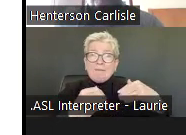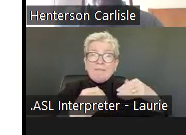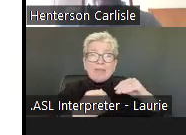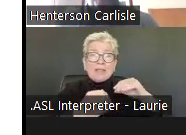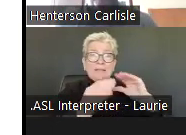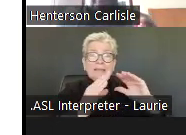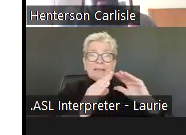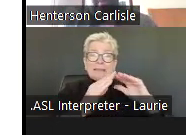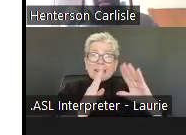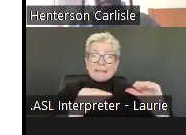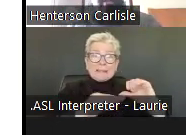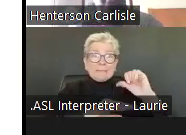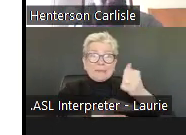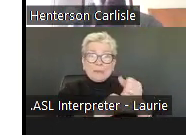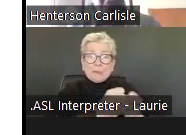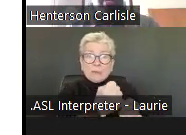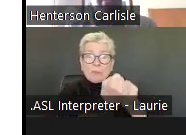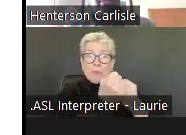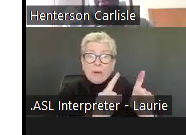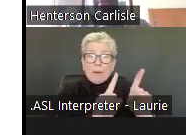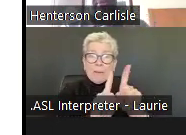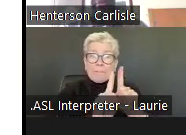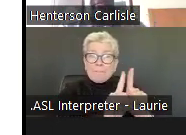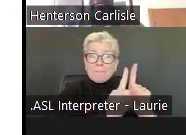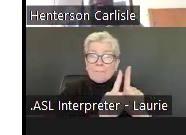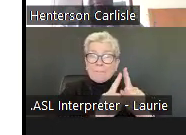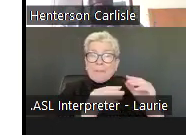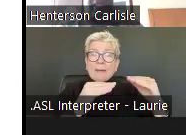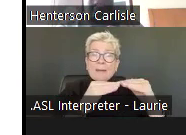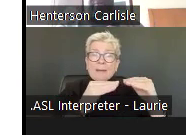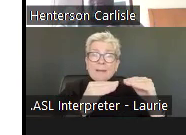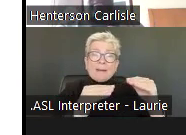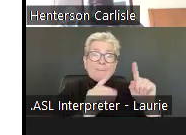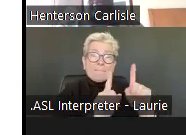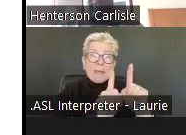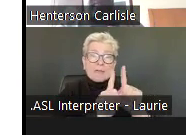you're moving that way? How do you recruit peer mentors? It's not always trying to